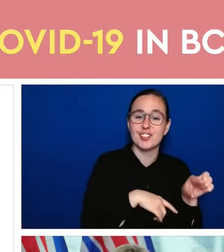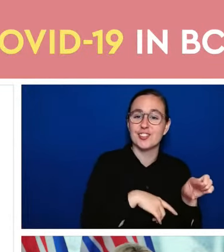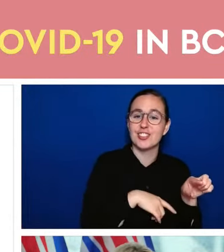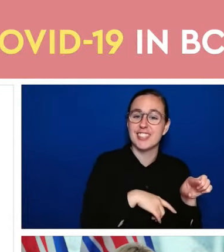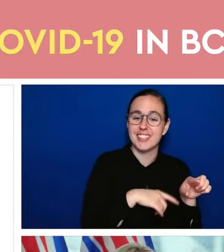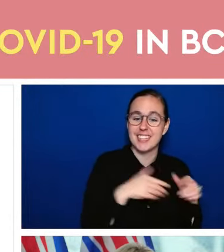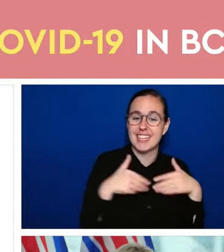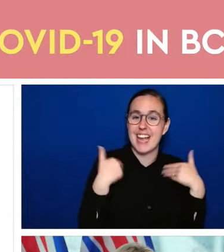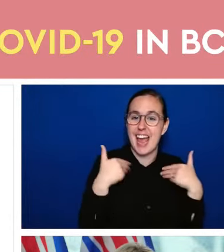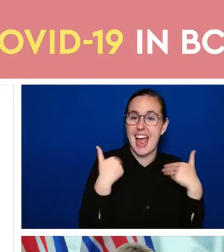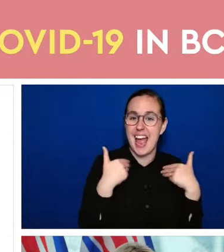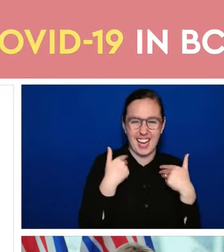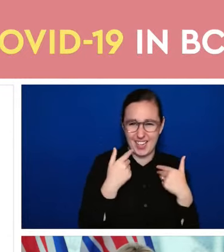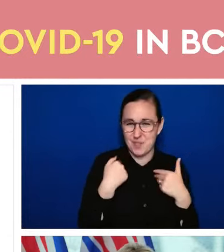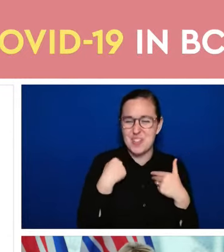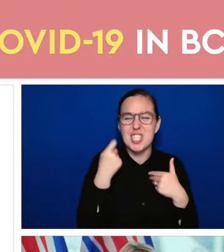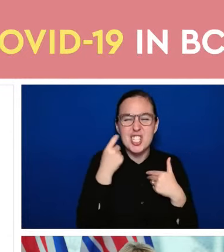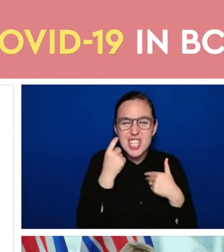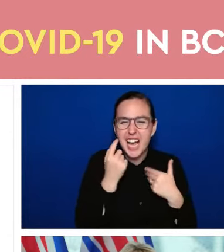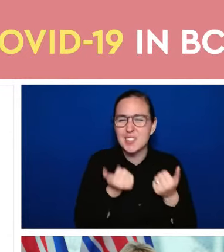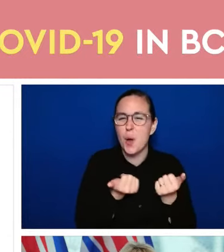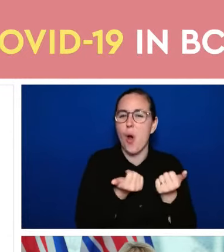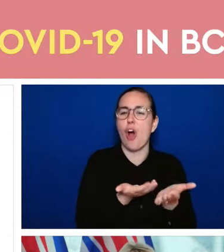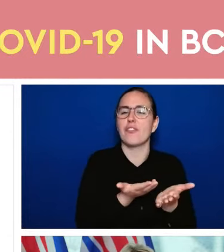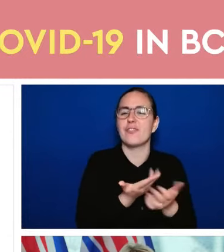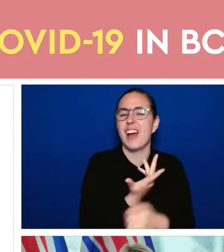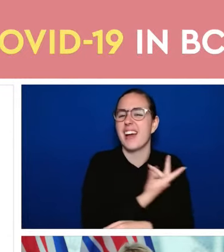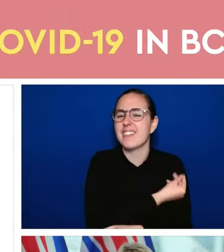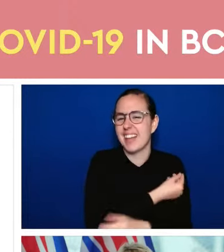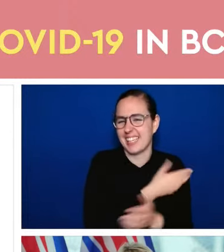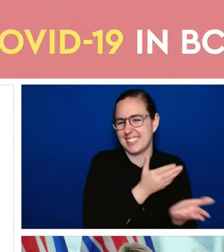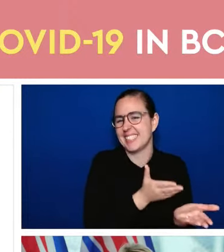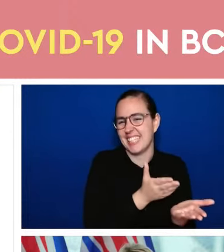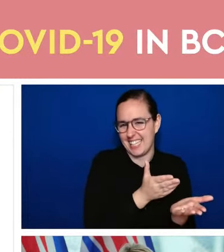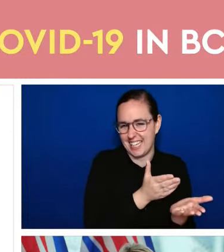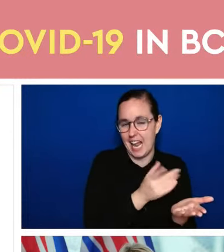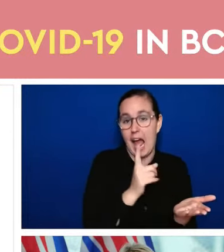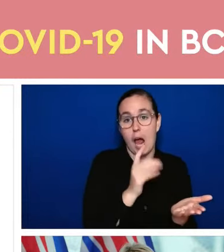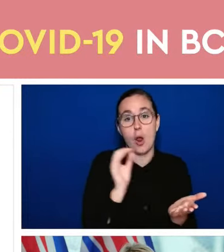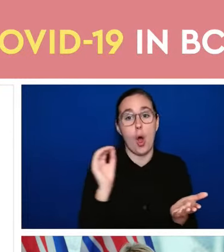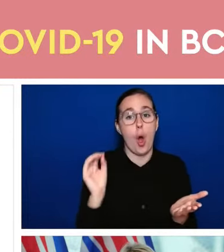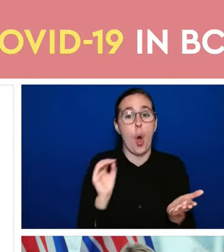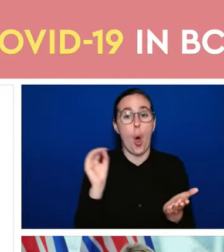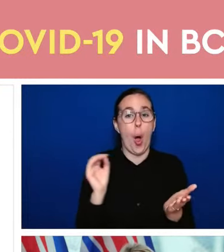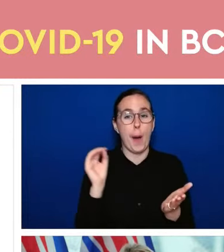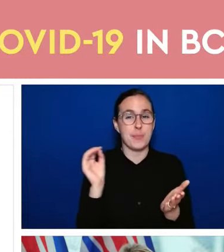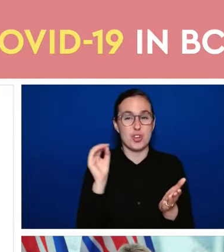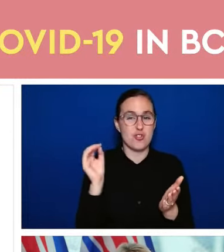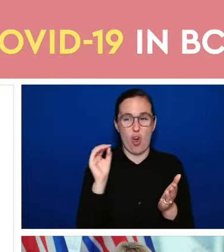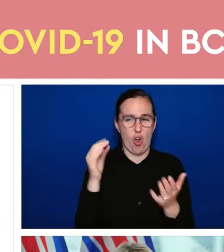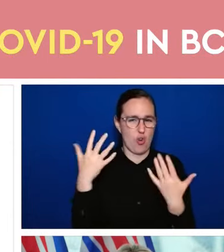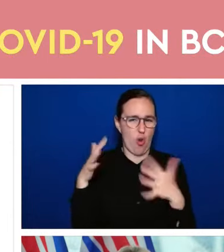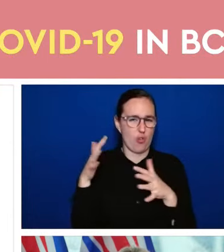and particularly since on the crime has come on the same. Now have a very high rate of